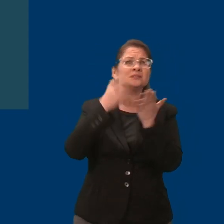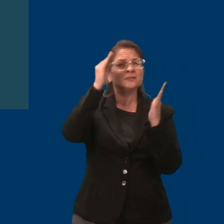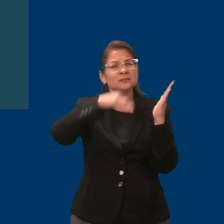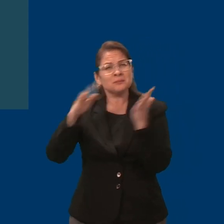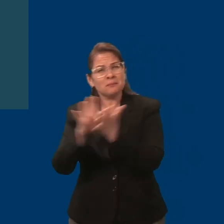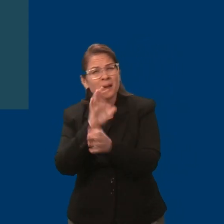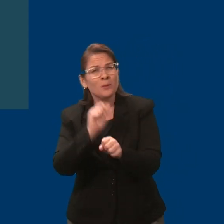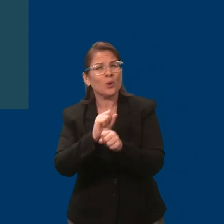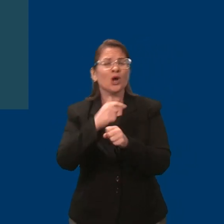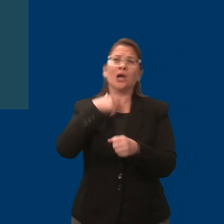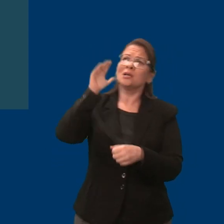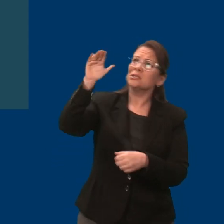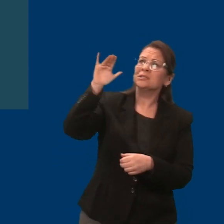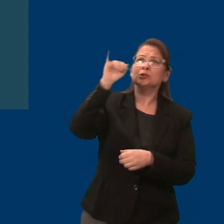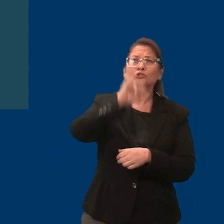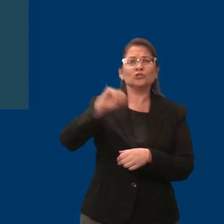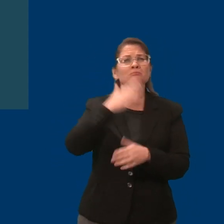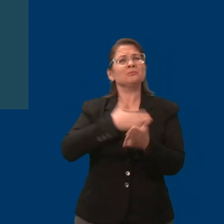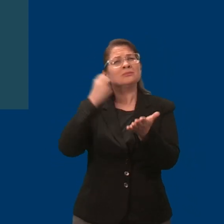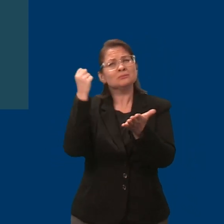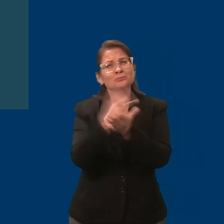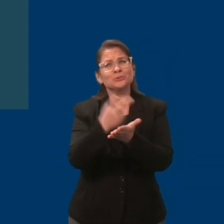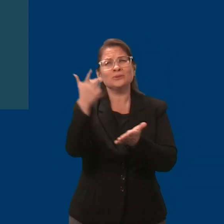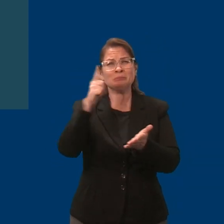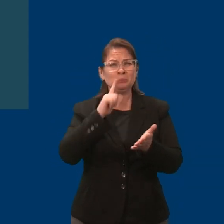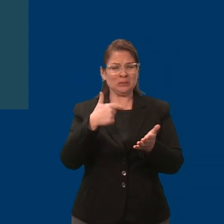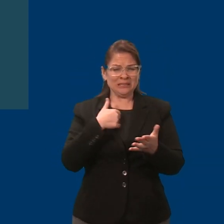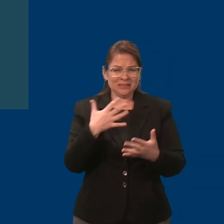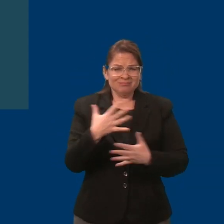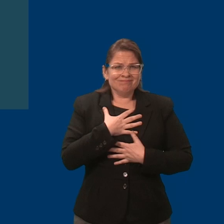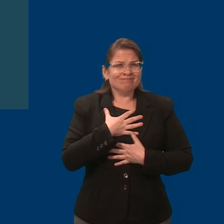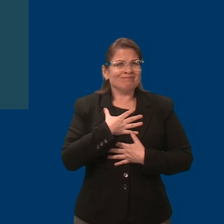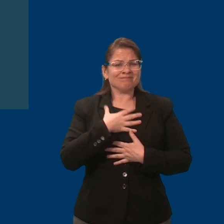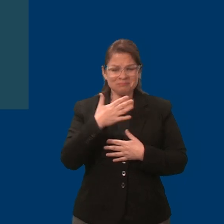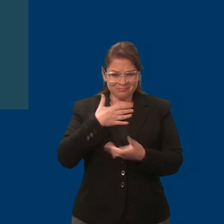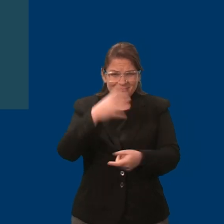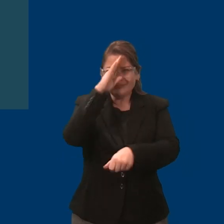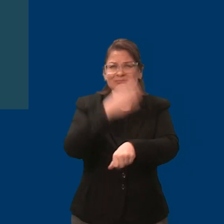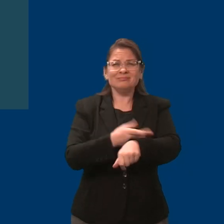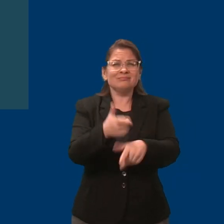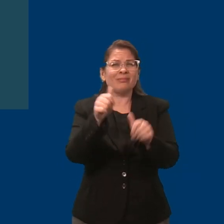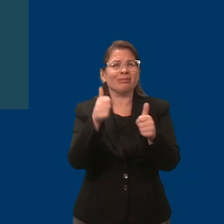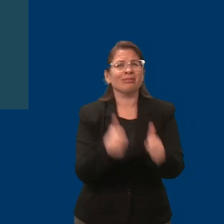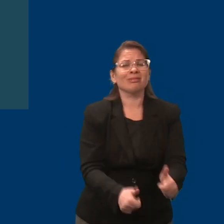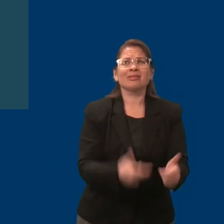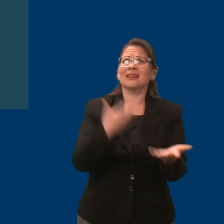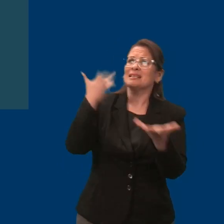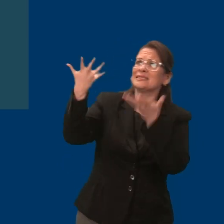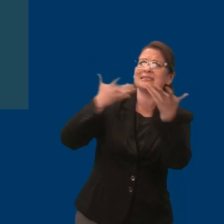while the disease progressed. All we could do is pray that insurance would approve, and pray he could get the correct amount of medicine